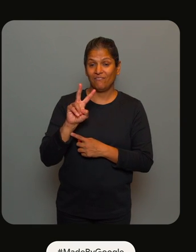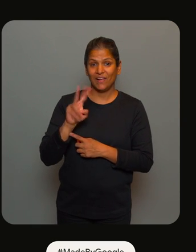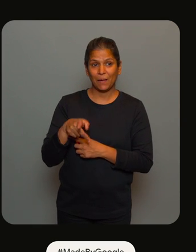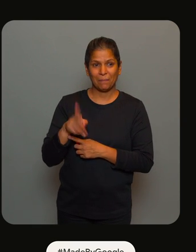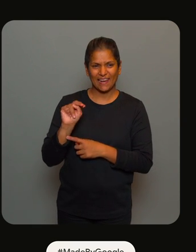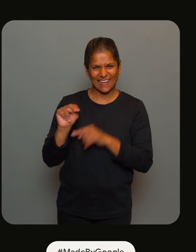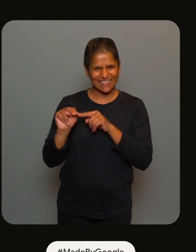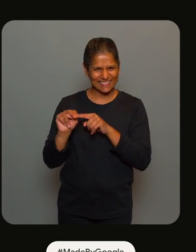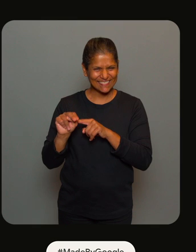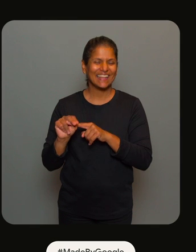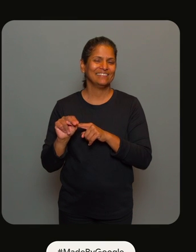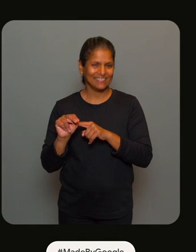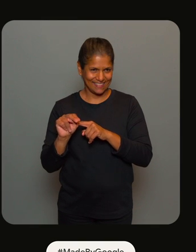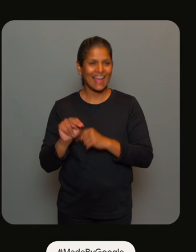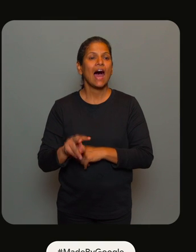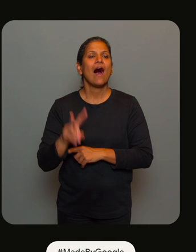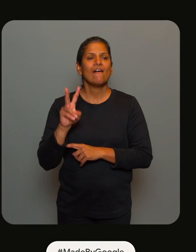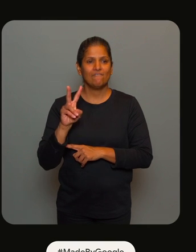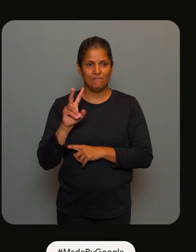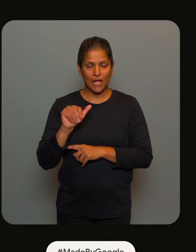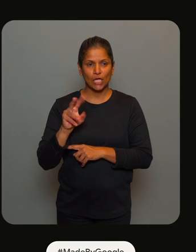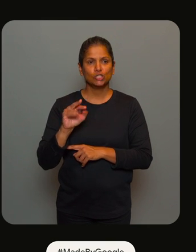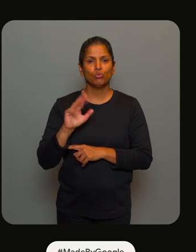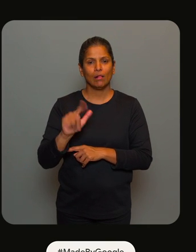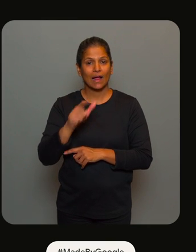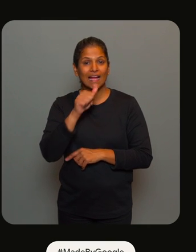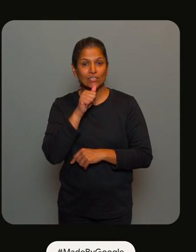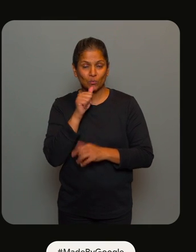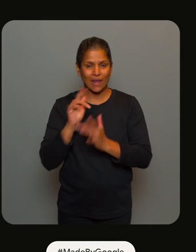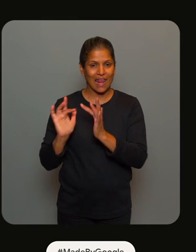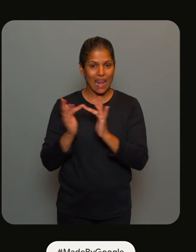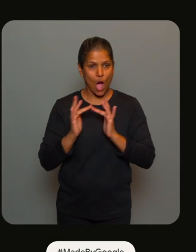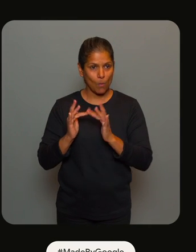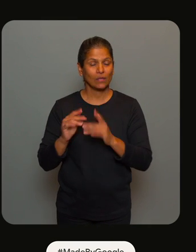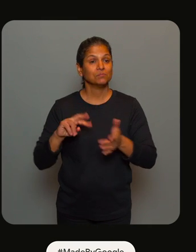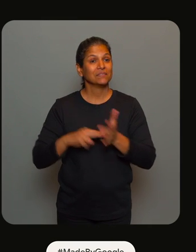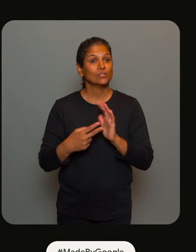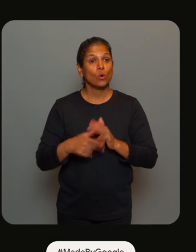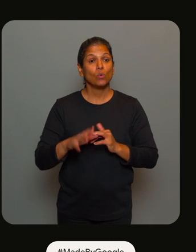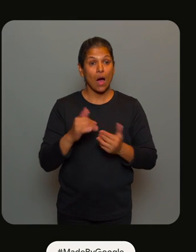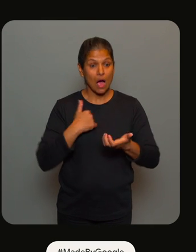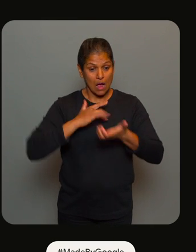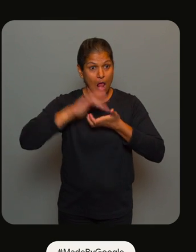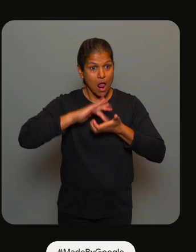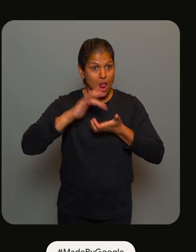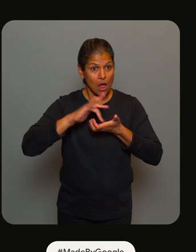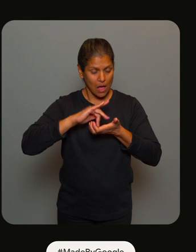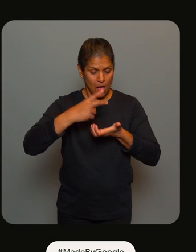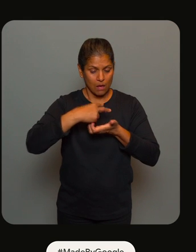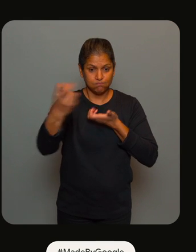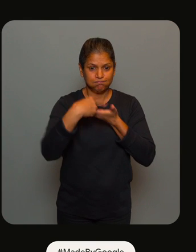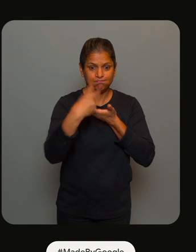A VPN encrypts your network traffic to turn it into an unreadable format and masks your original IP address, so your